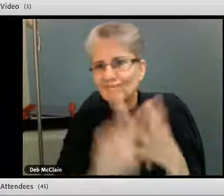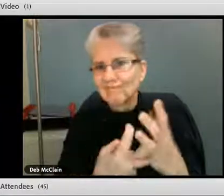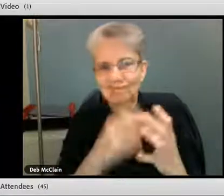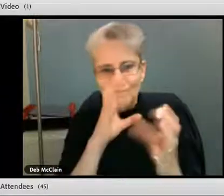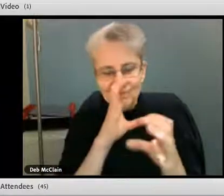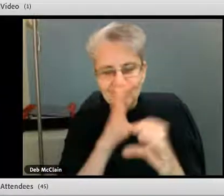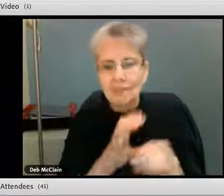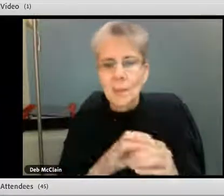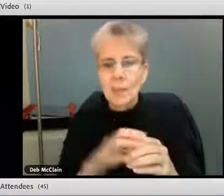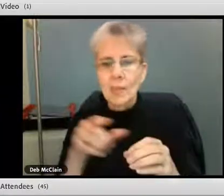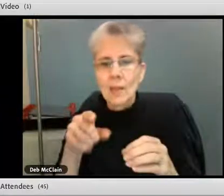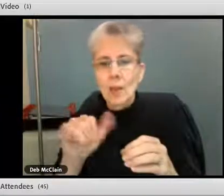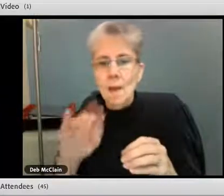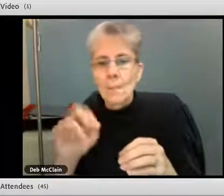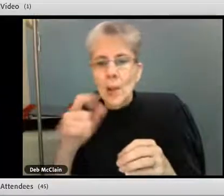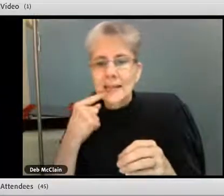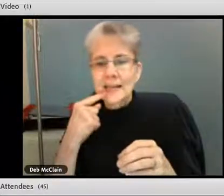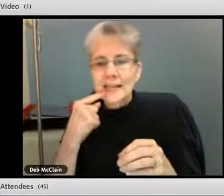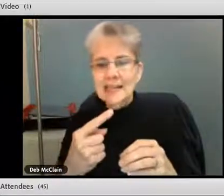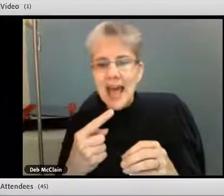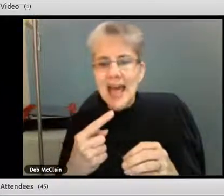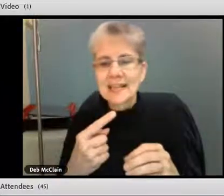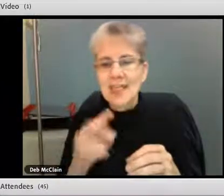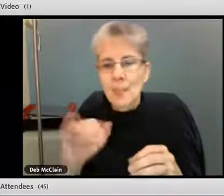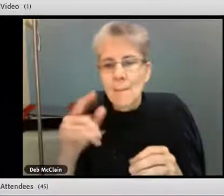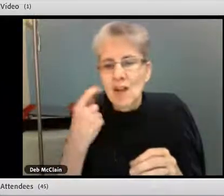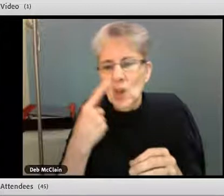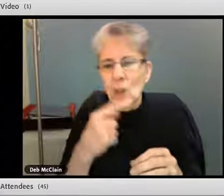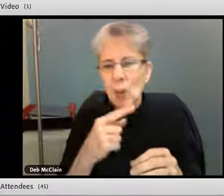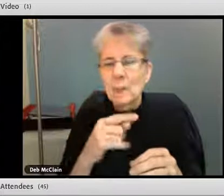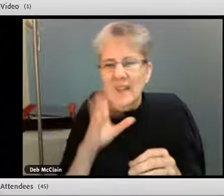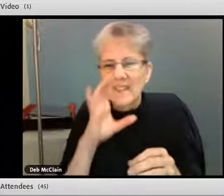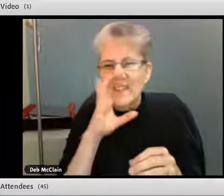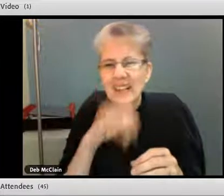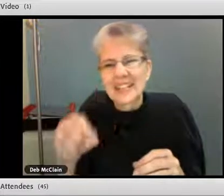And Brenda, actually, that's a really good point because there is a huge bias with stock photos.